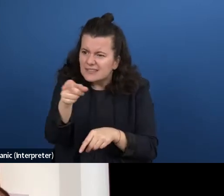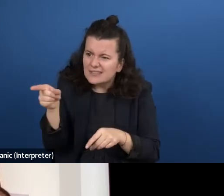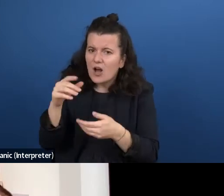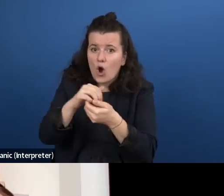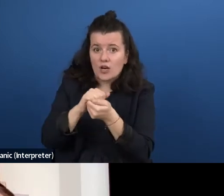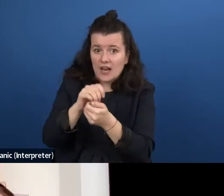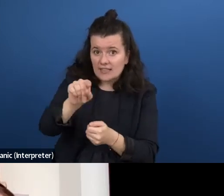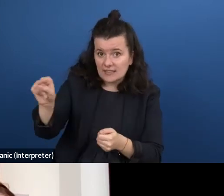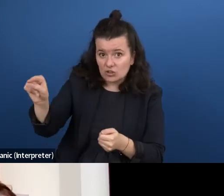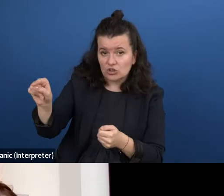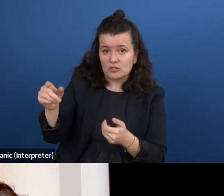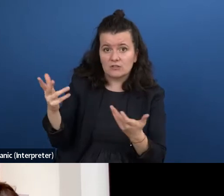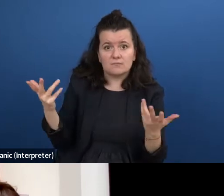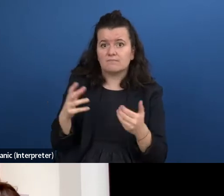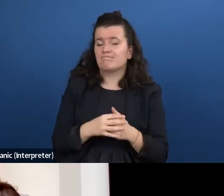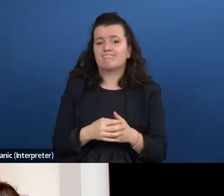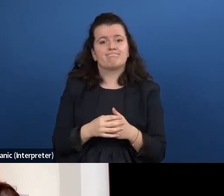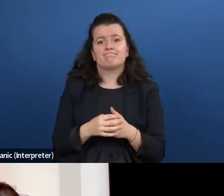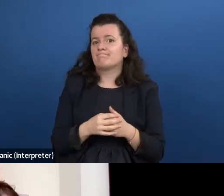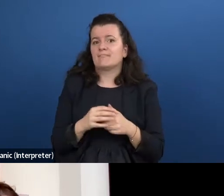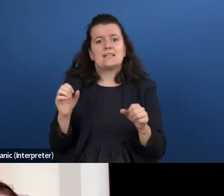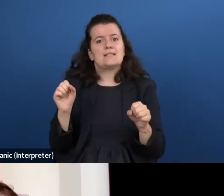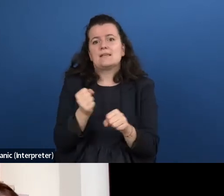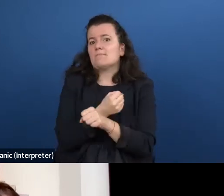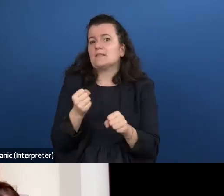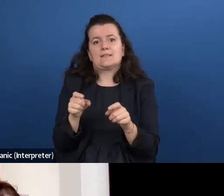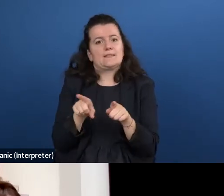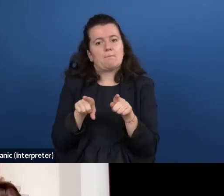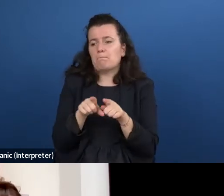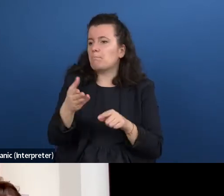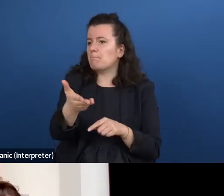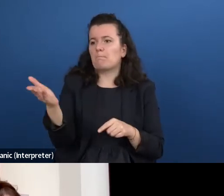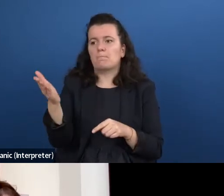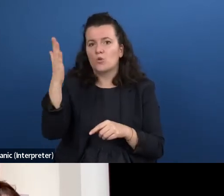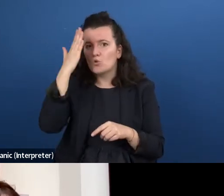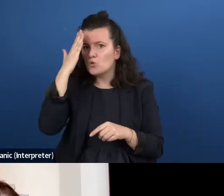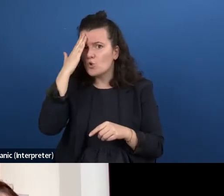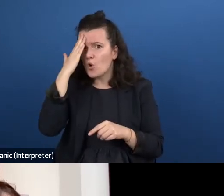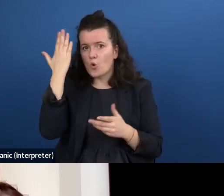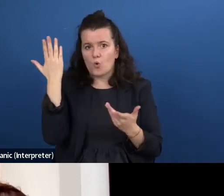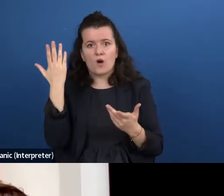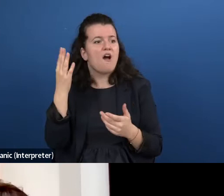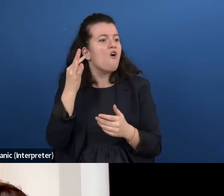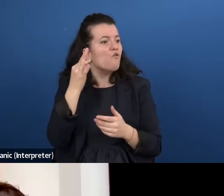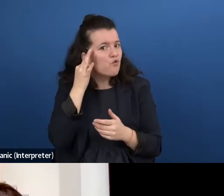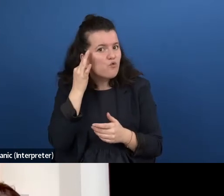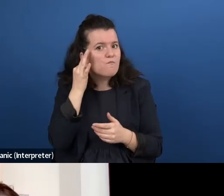to identify women who are victims of trafficking, for sexual purposes and having disabilities.